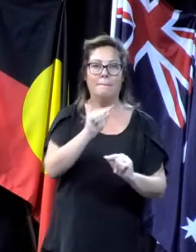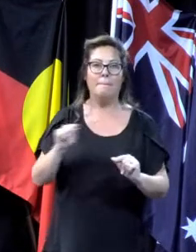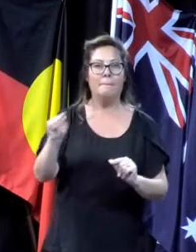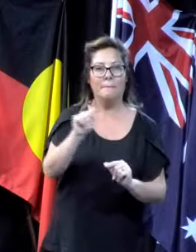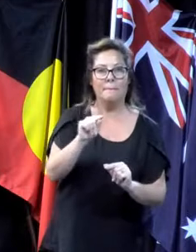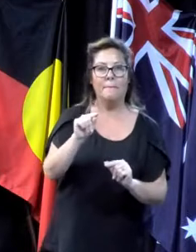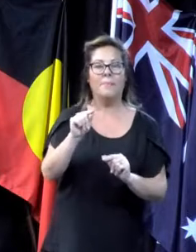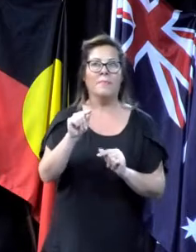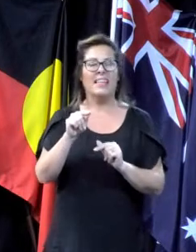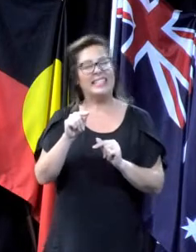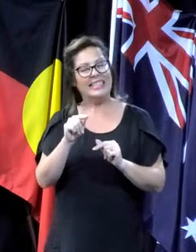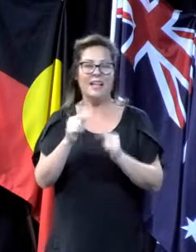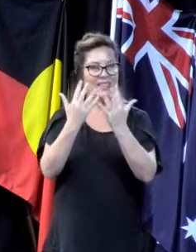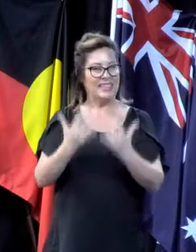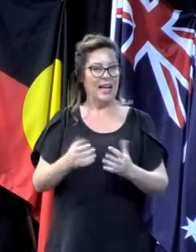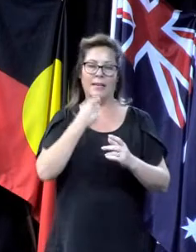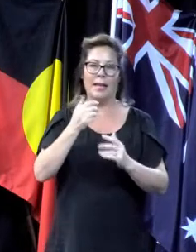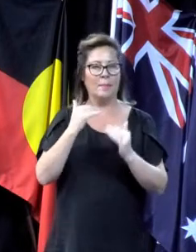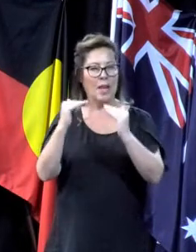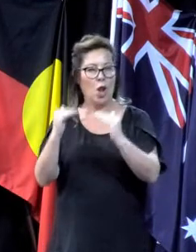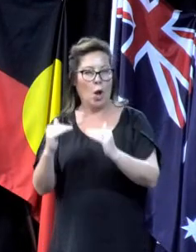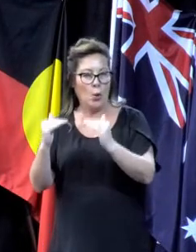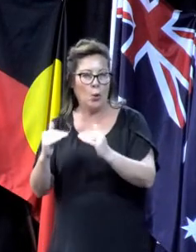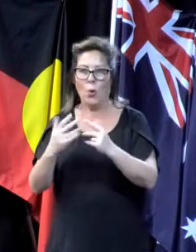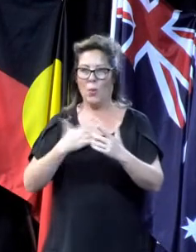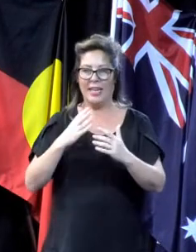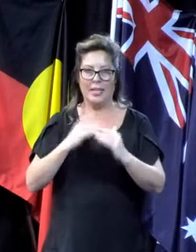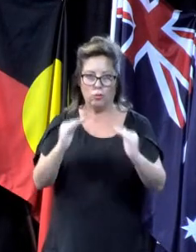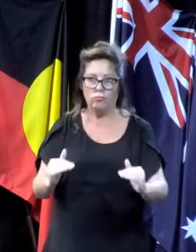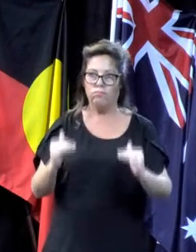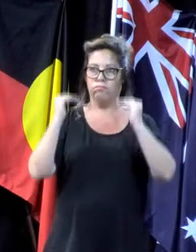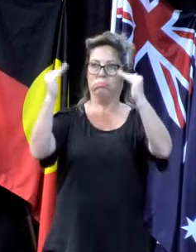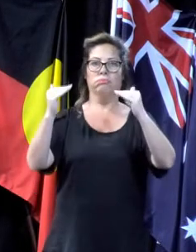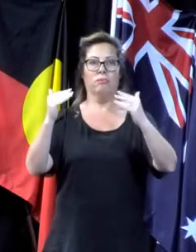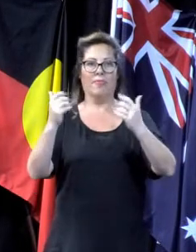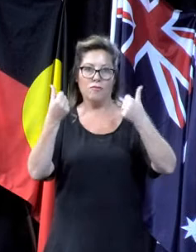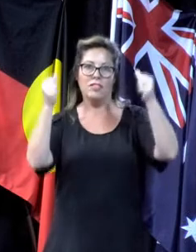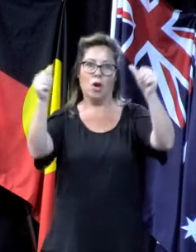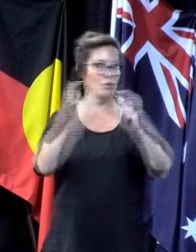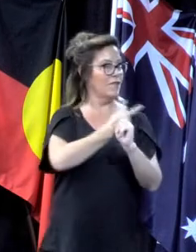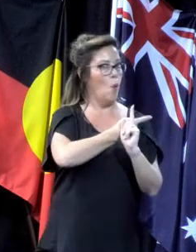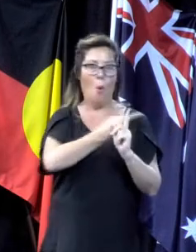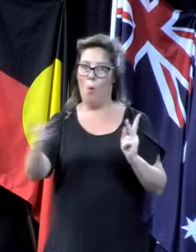that that data was underperforming and that we needed to do something about the outcomes of students at a whole-school level.